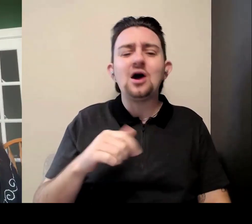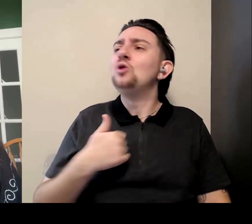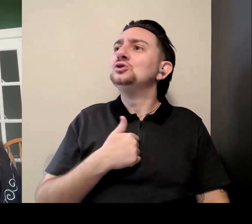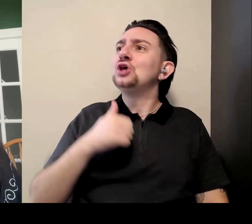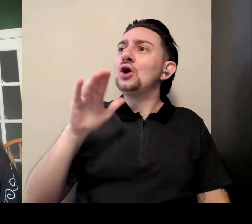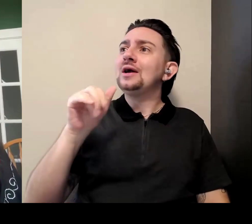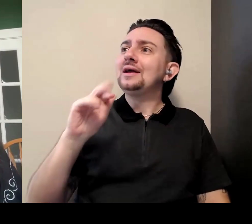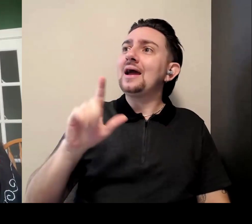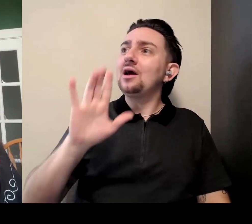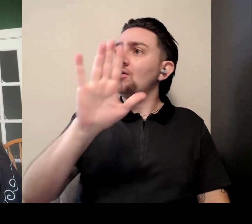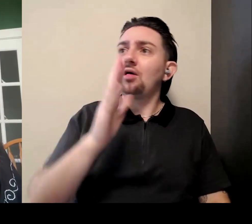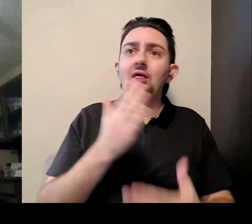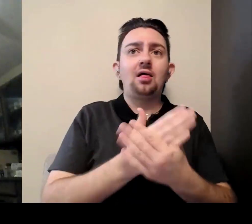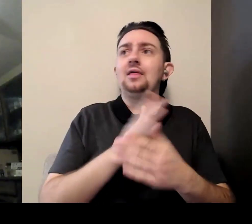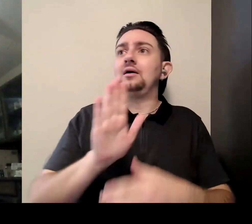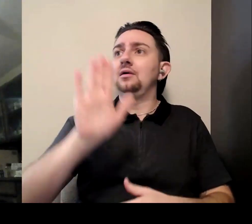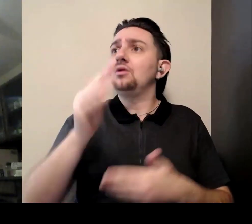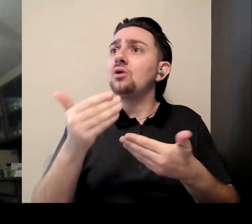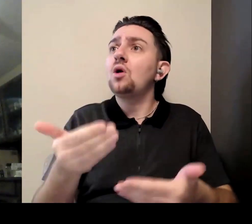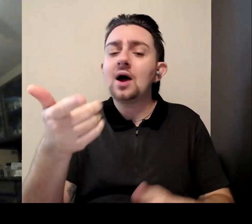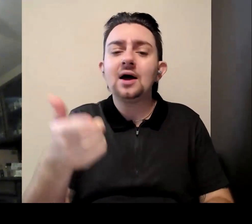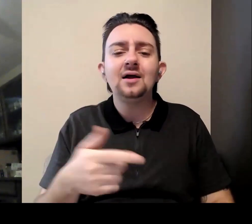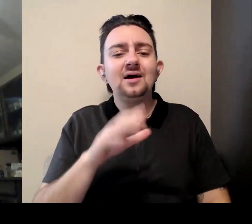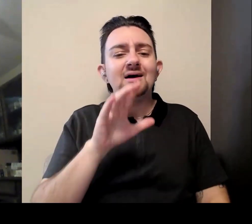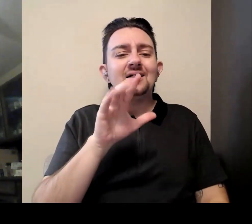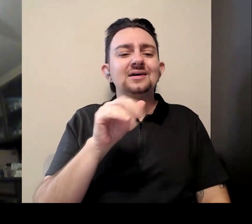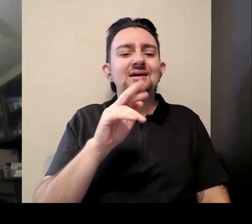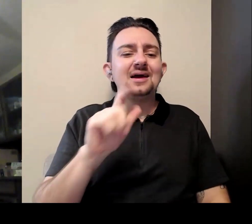I'm sorry, I'm not on this question, but I have to say this.